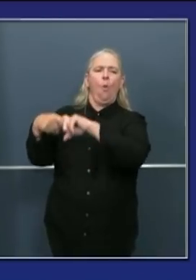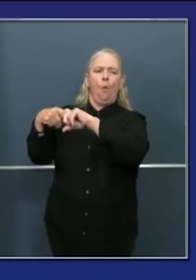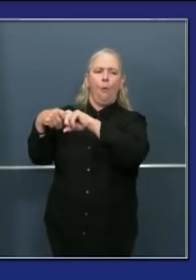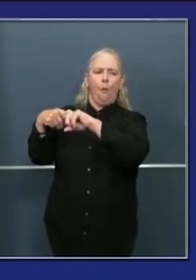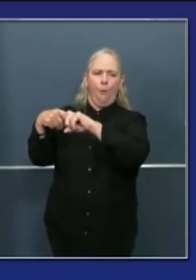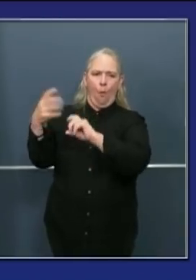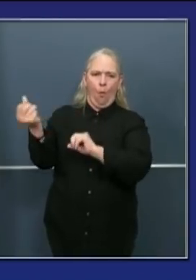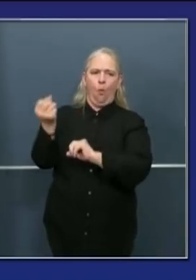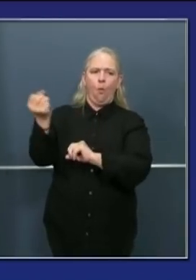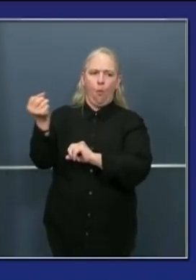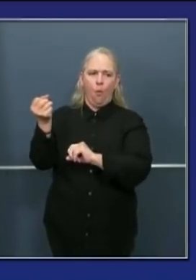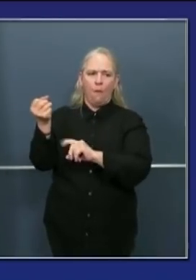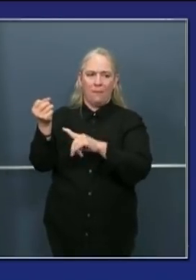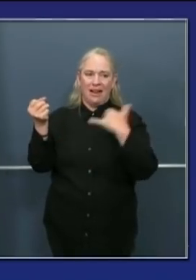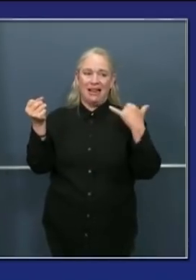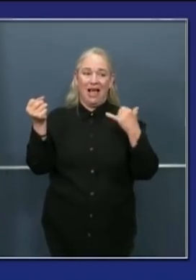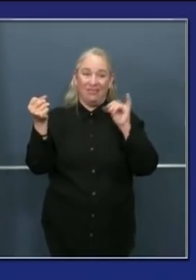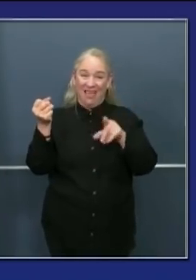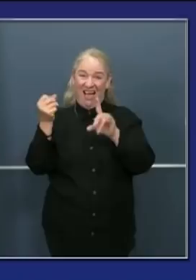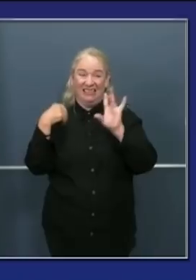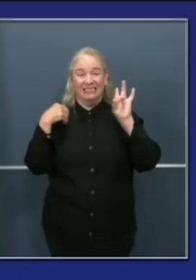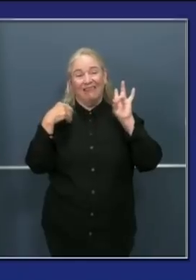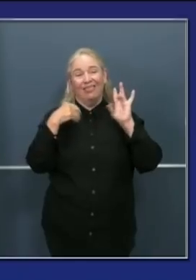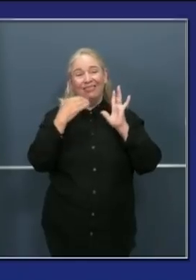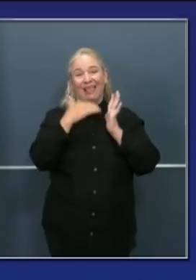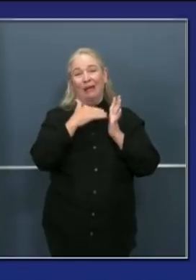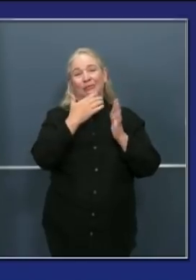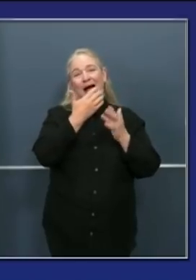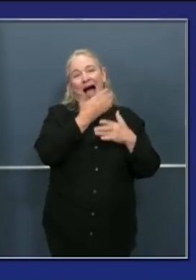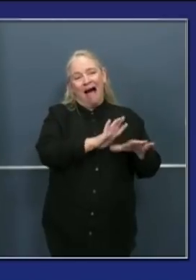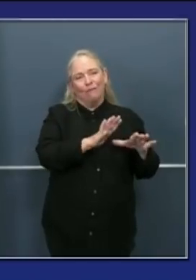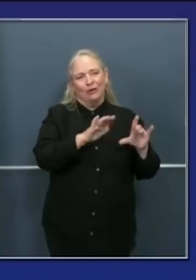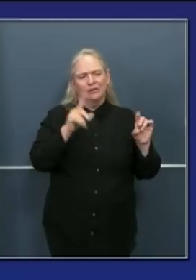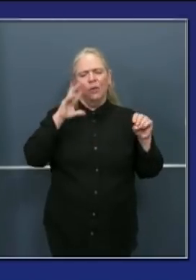COLLECTED THAT WERE SUSPENDED IN LA OVER THE LAST THREE DAYS.